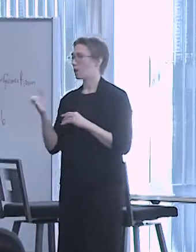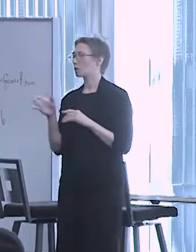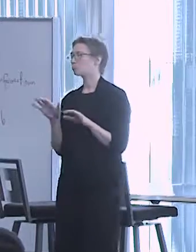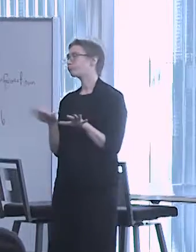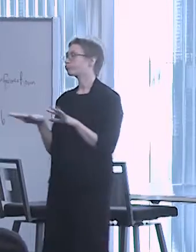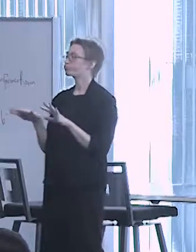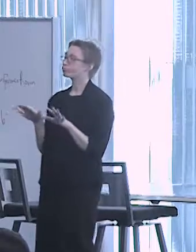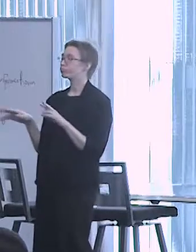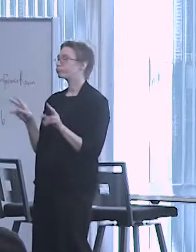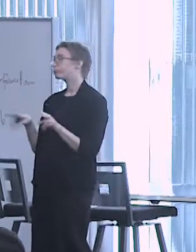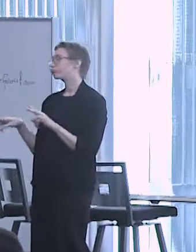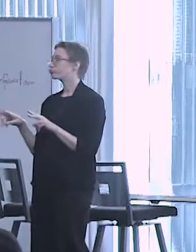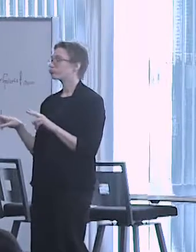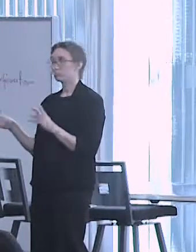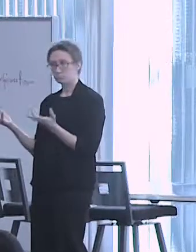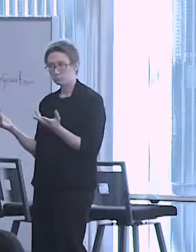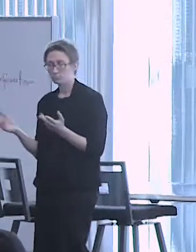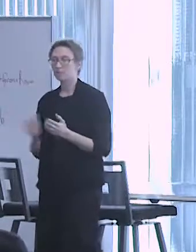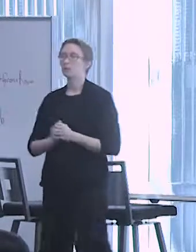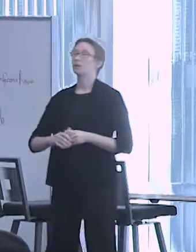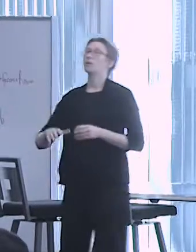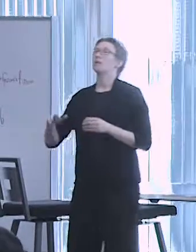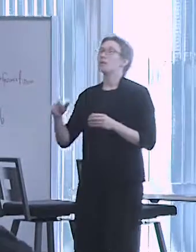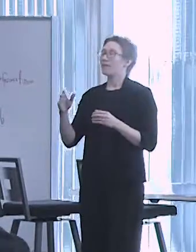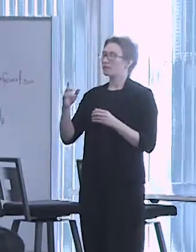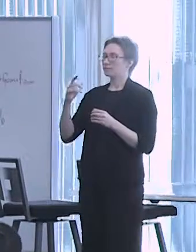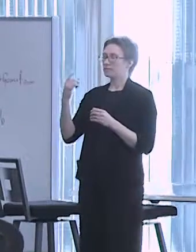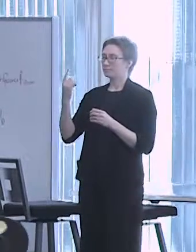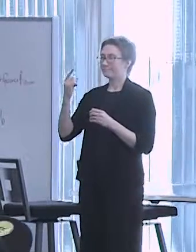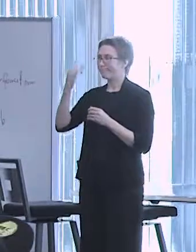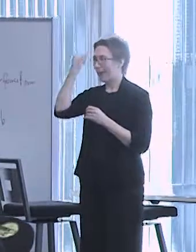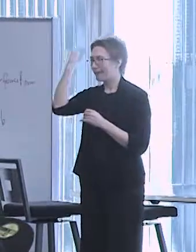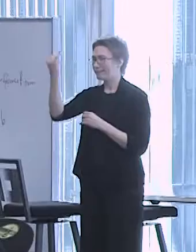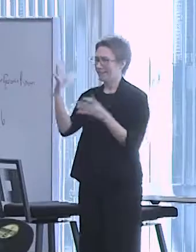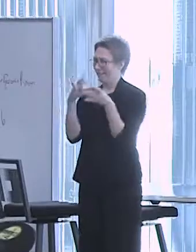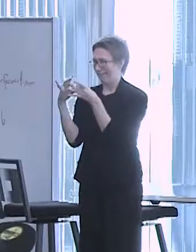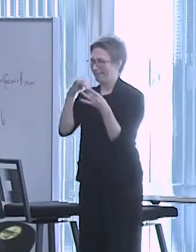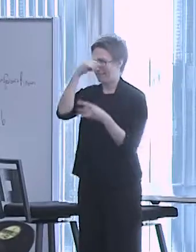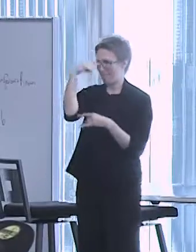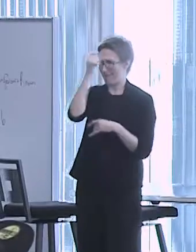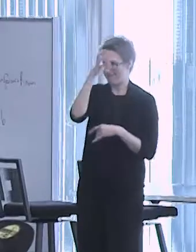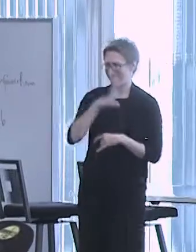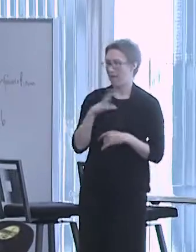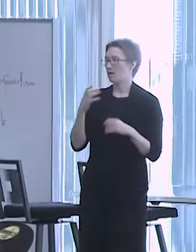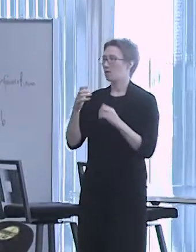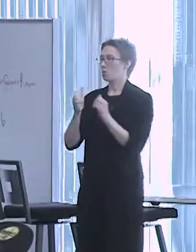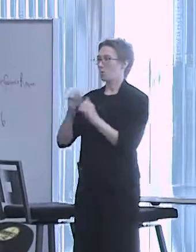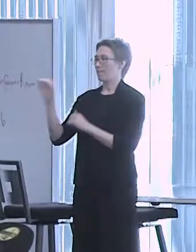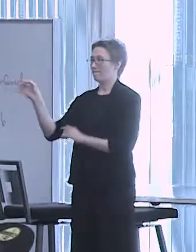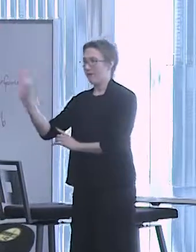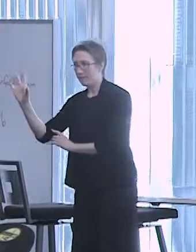that links black men with violence, with criminality, with brutality.